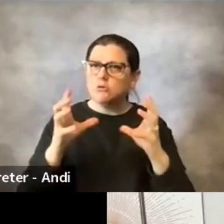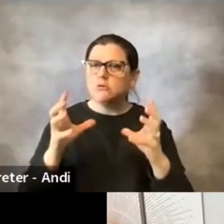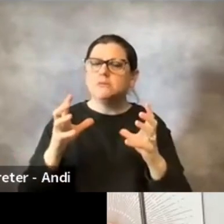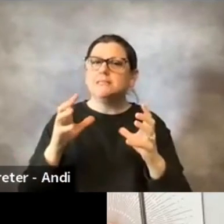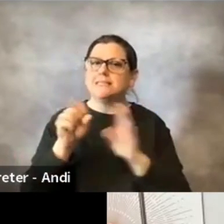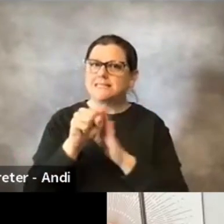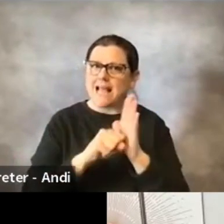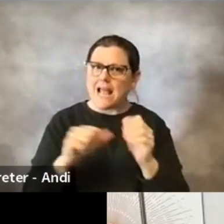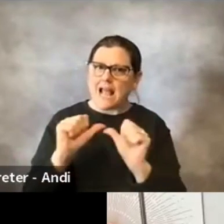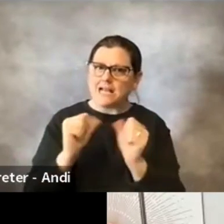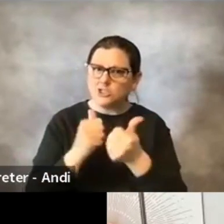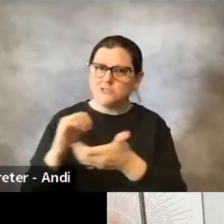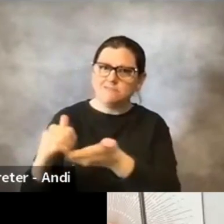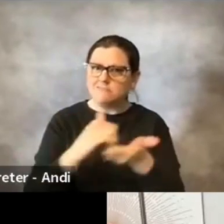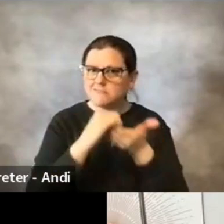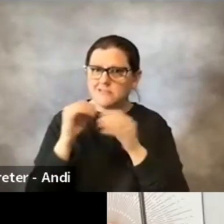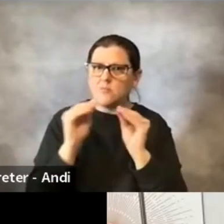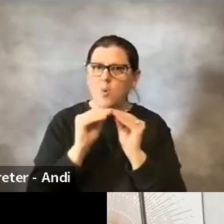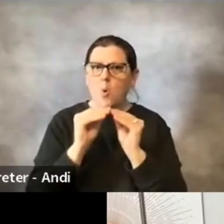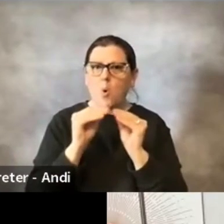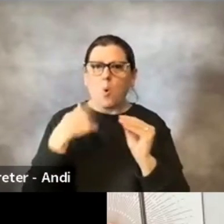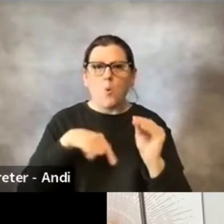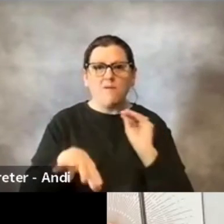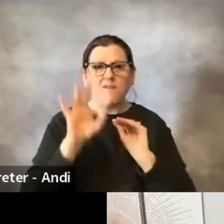together. One of the things we found we did a poll of, of